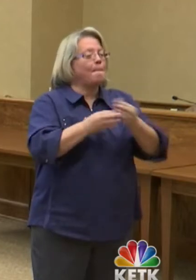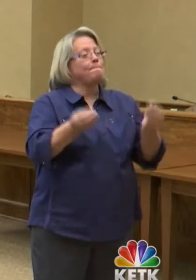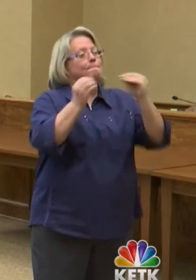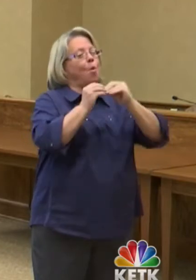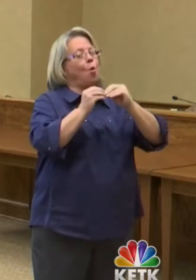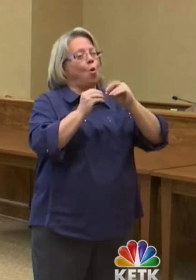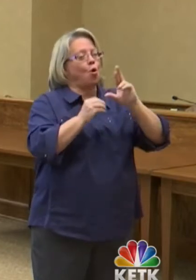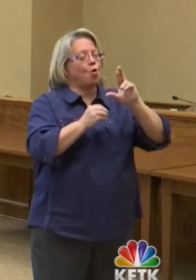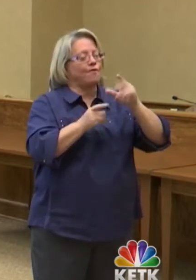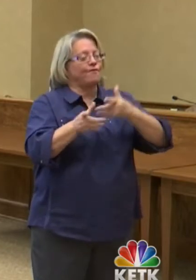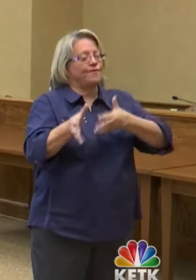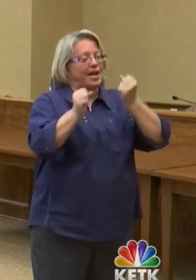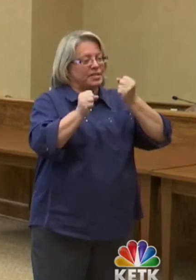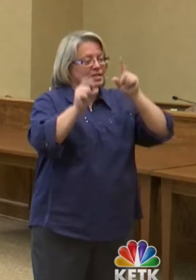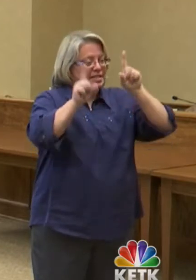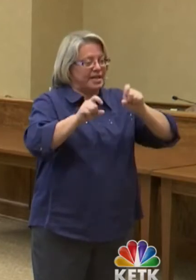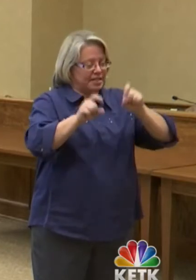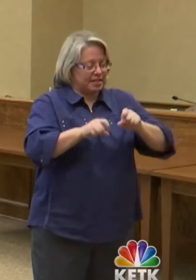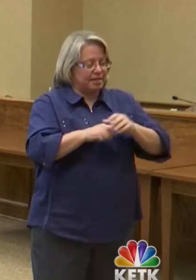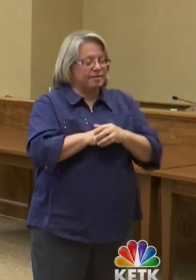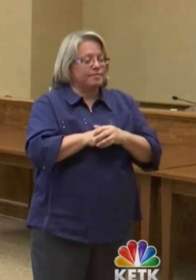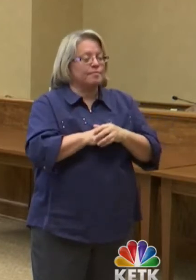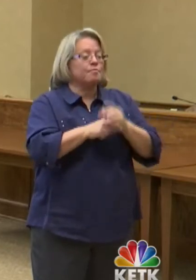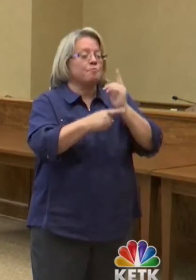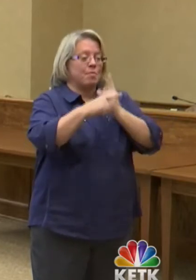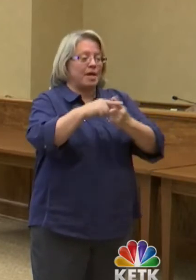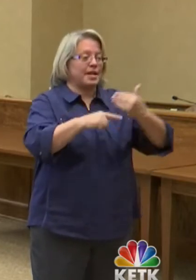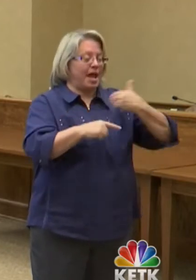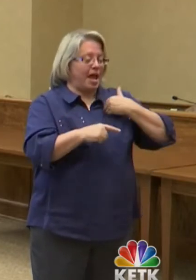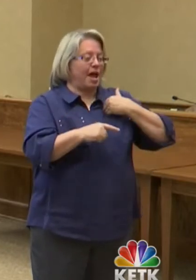SOME OF THESE TESTS CHECK FOR THE VIRUS WHILE OTHERS CHECK FOR ANTIBODIES, IN ADDITION